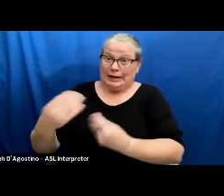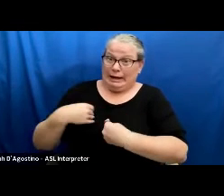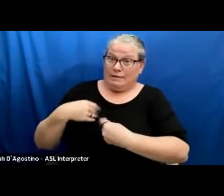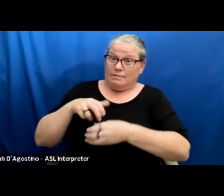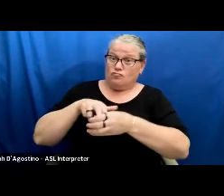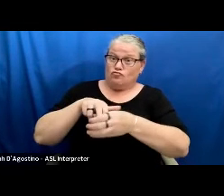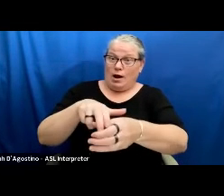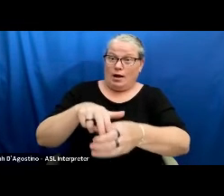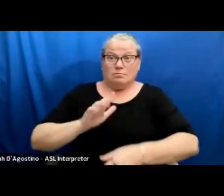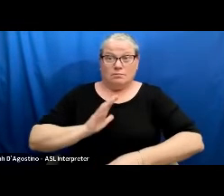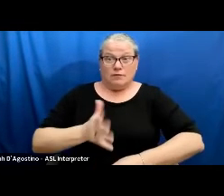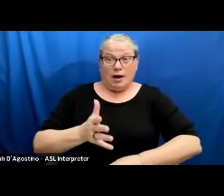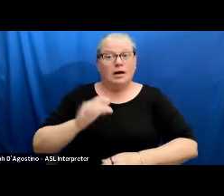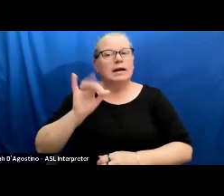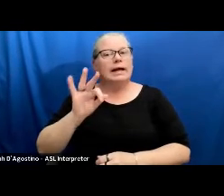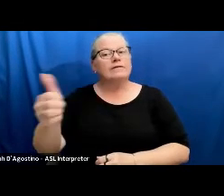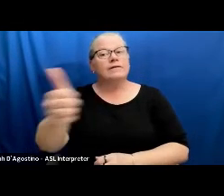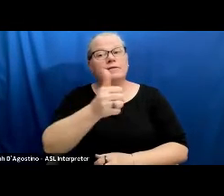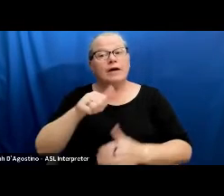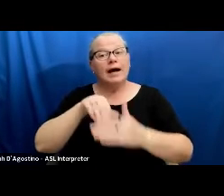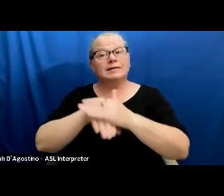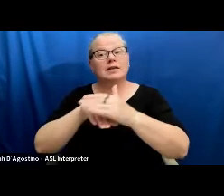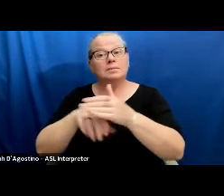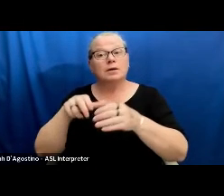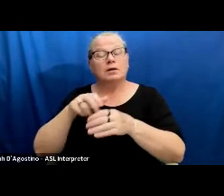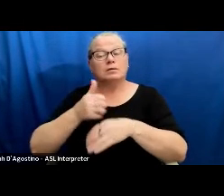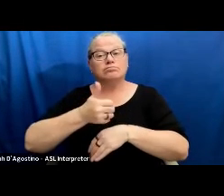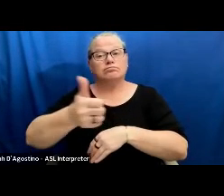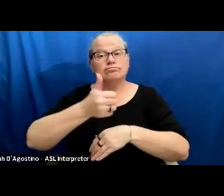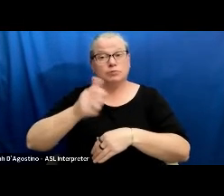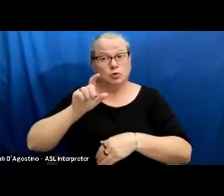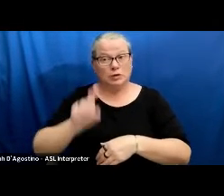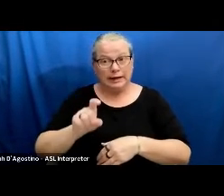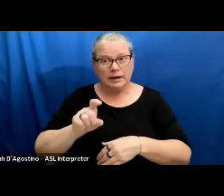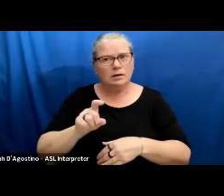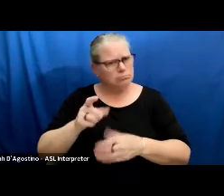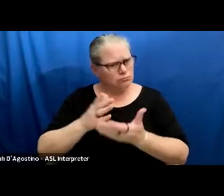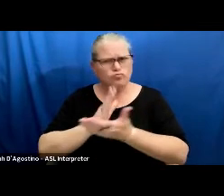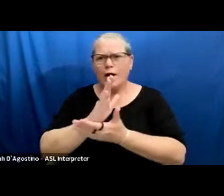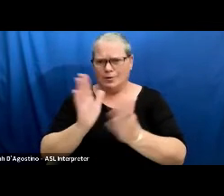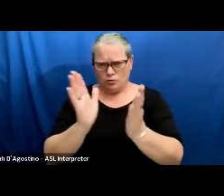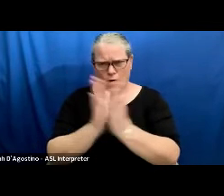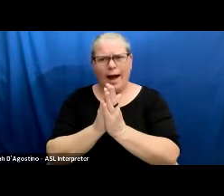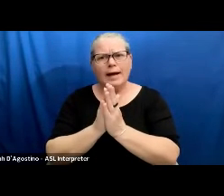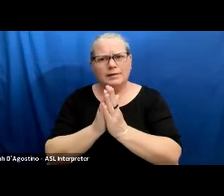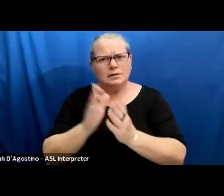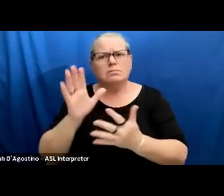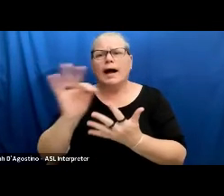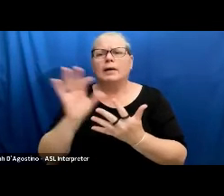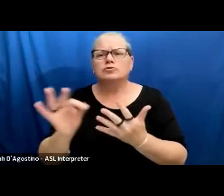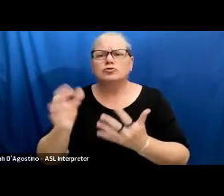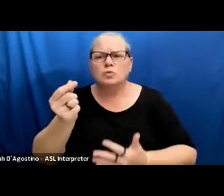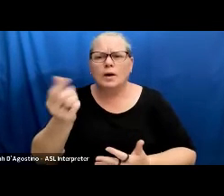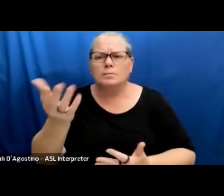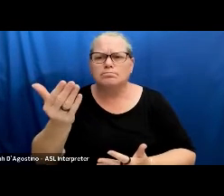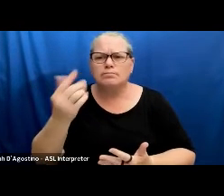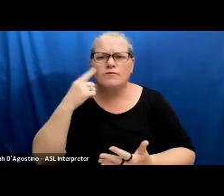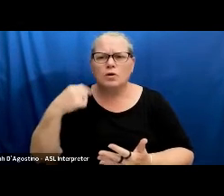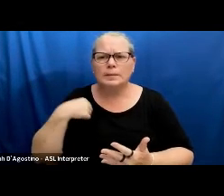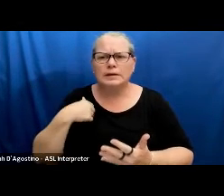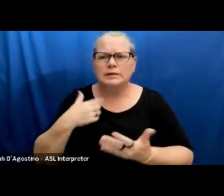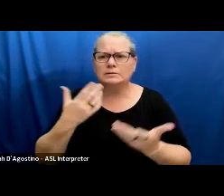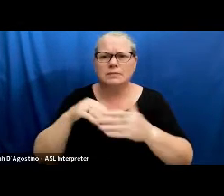what options they're providing for those who need accessible transportation if you need a ride um